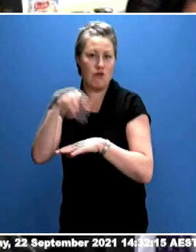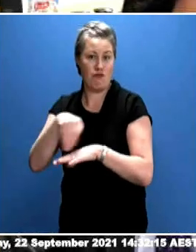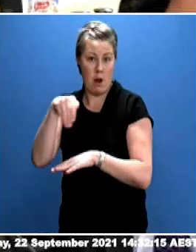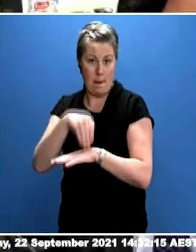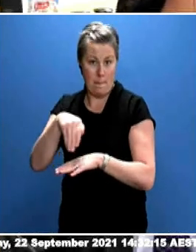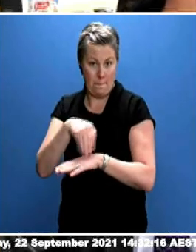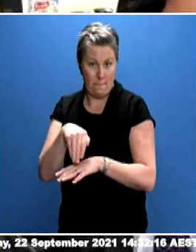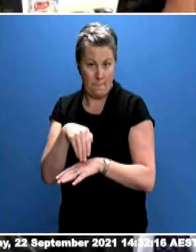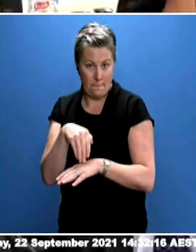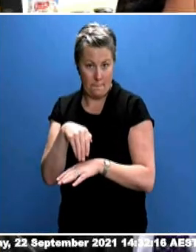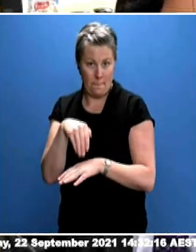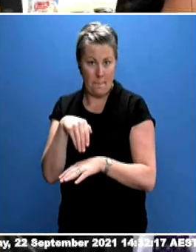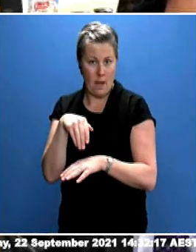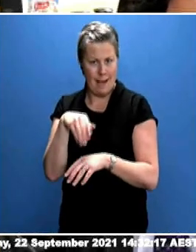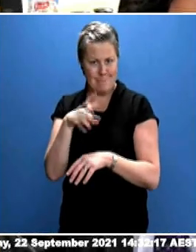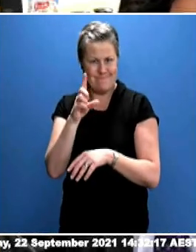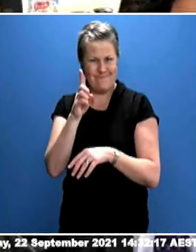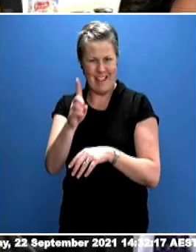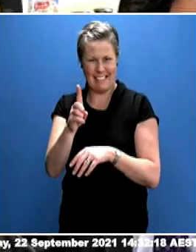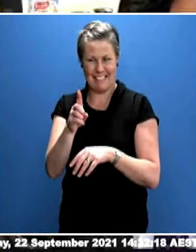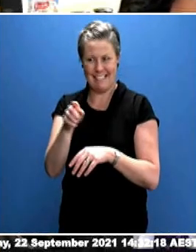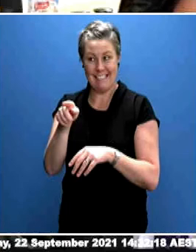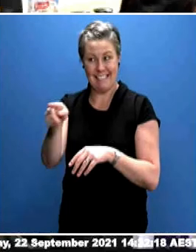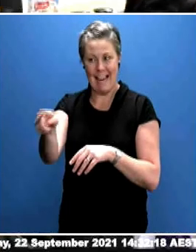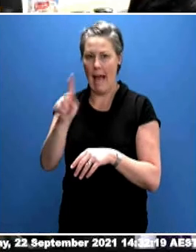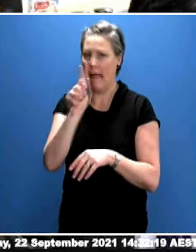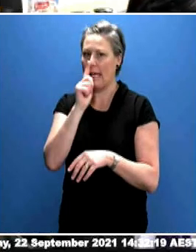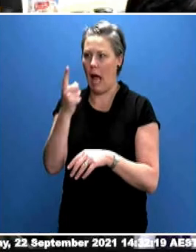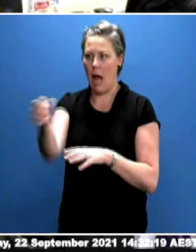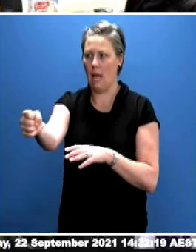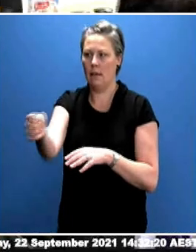But they are not necessarily fitting the criteria for being in Secure Care